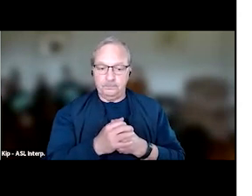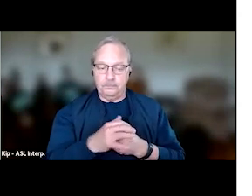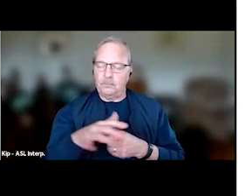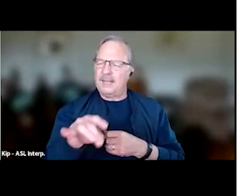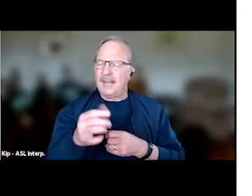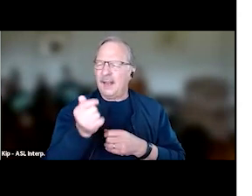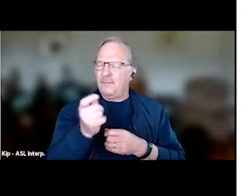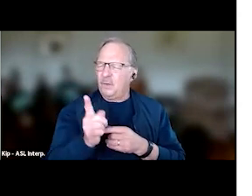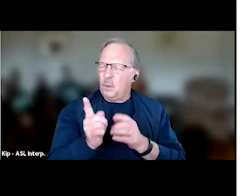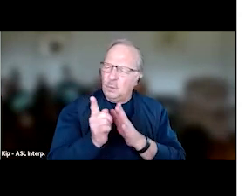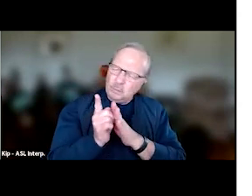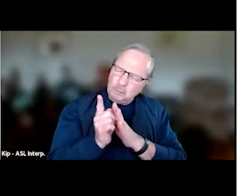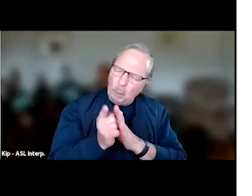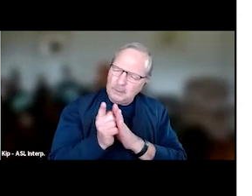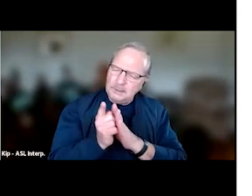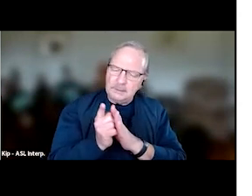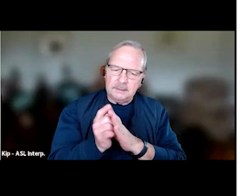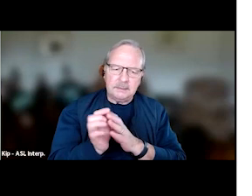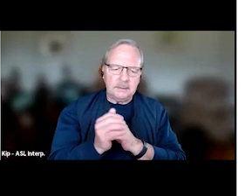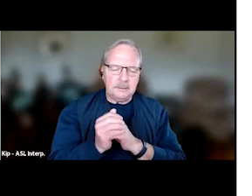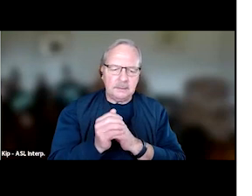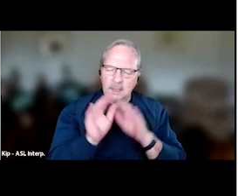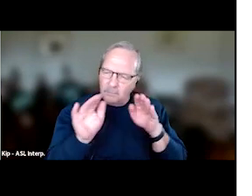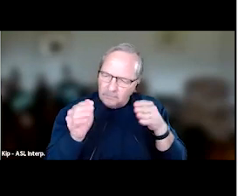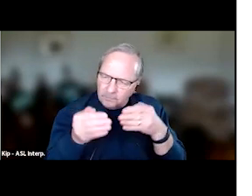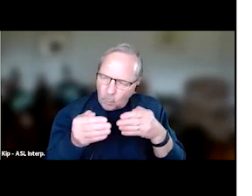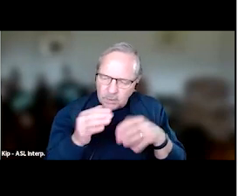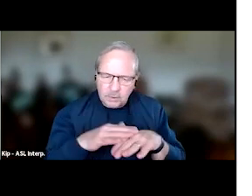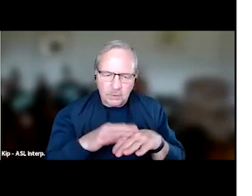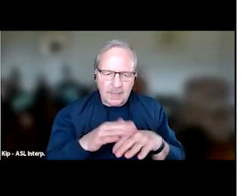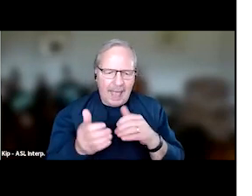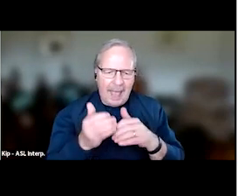to focus on how we can center data